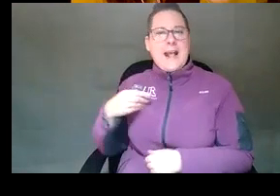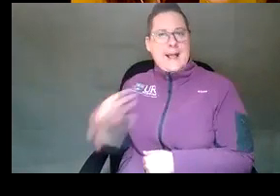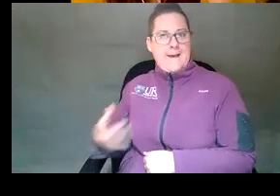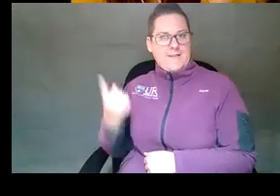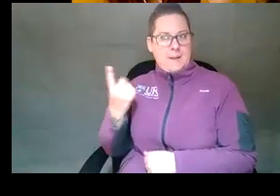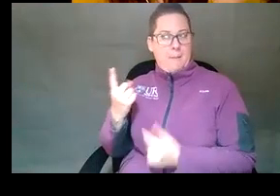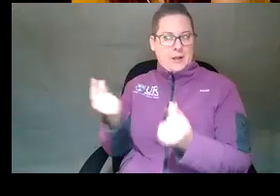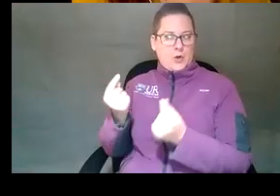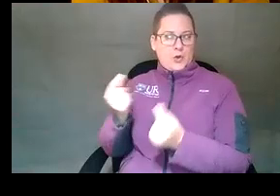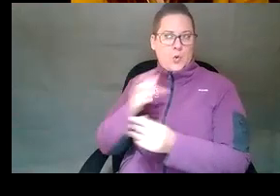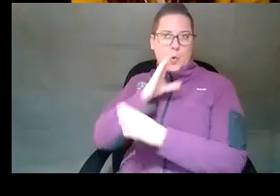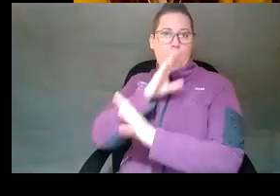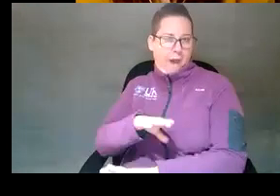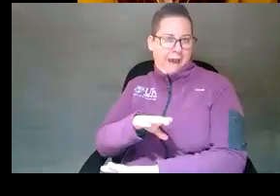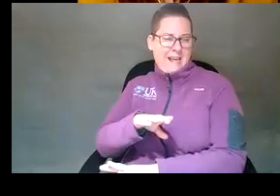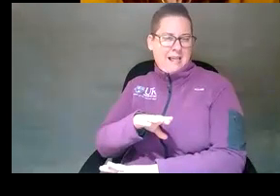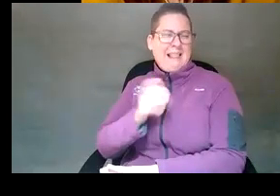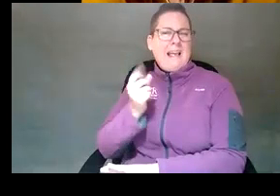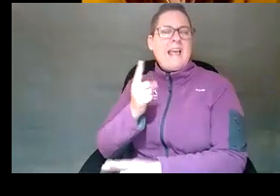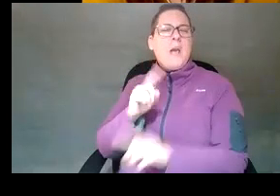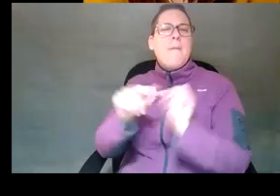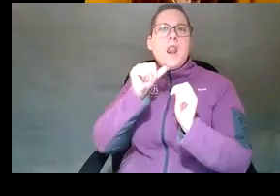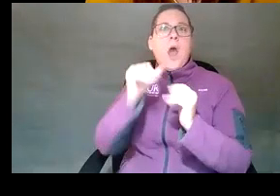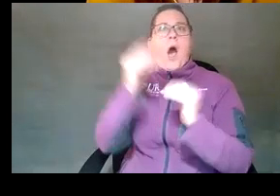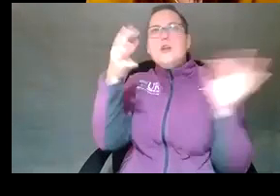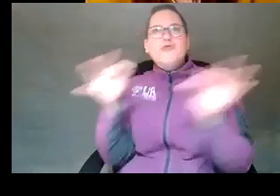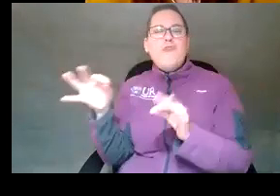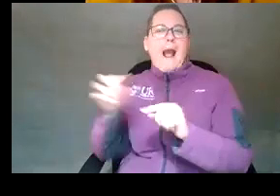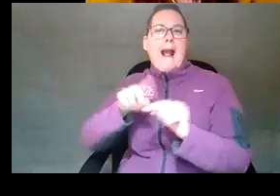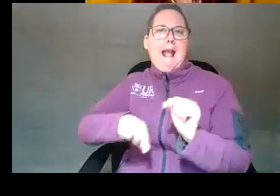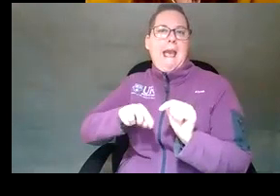that they can't answer questions and I think that that's a nice you know that creative way of